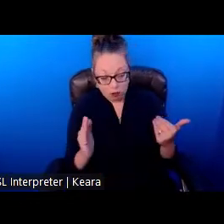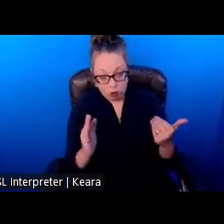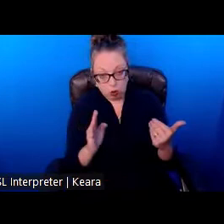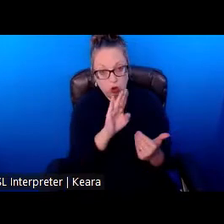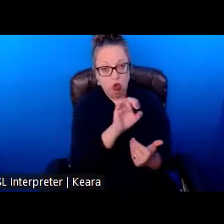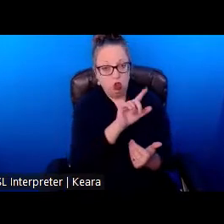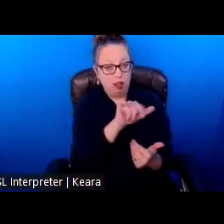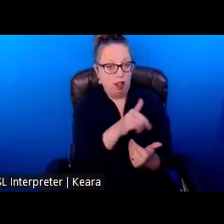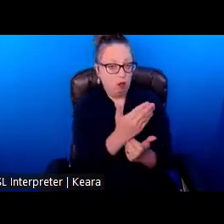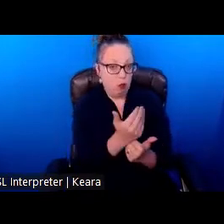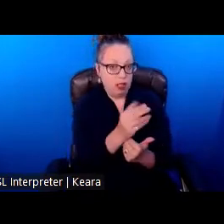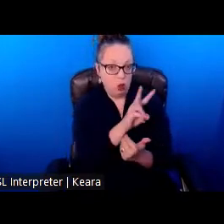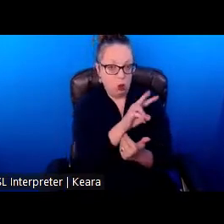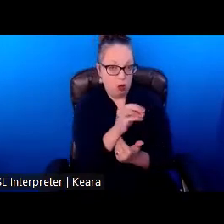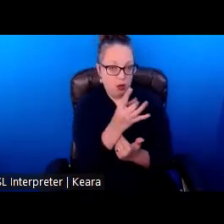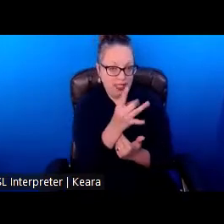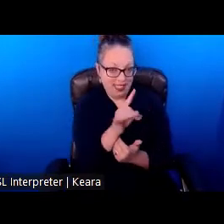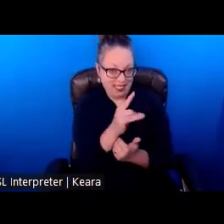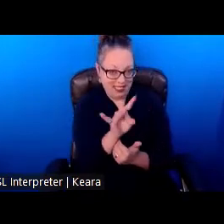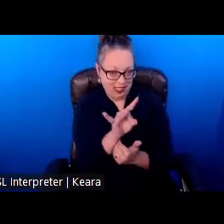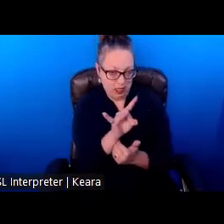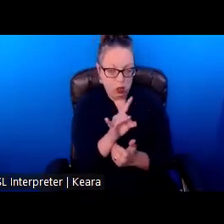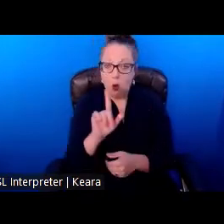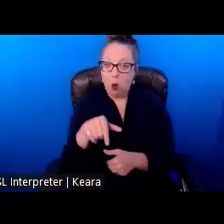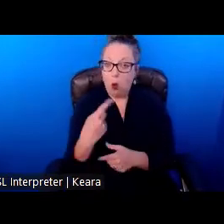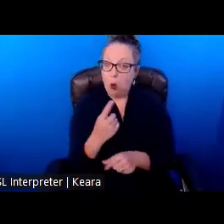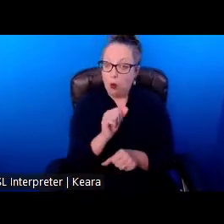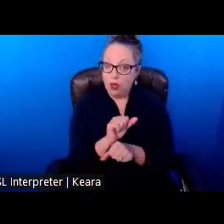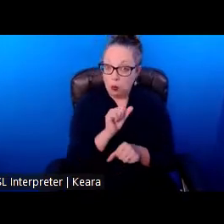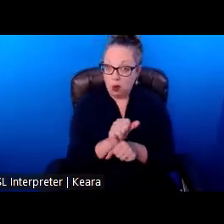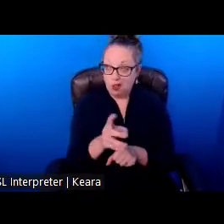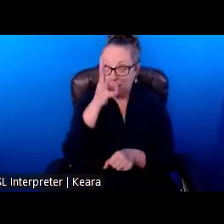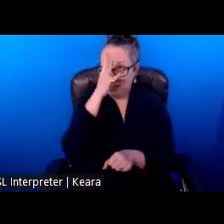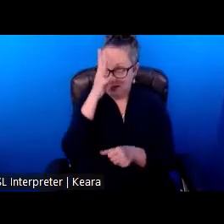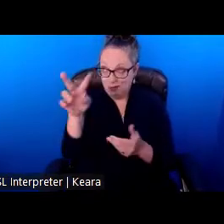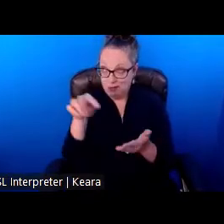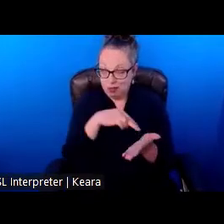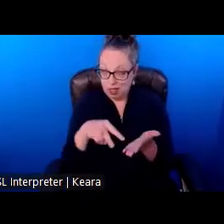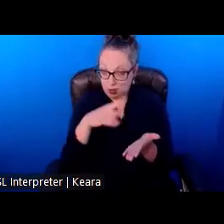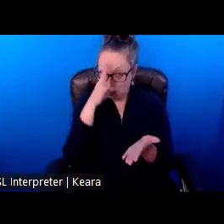Only work choreographed by the applicant artist may be shown in the recording.